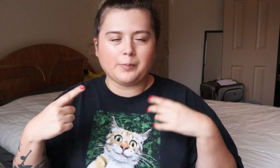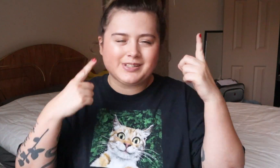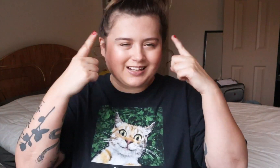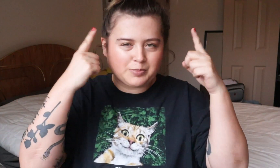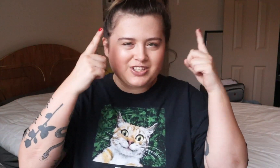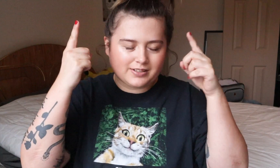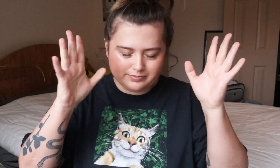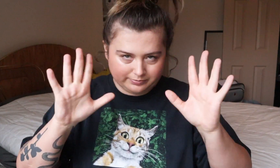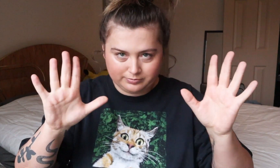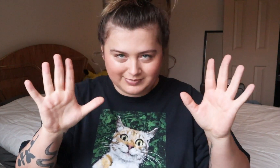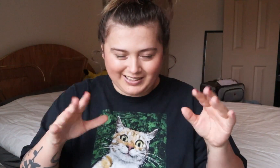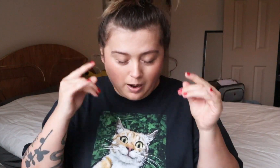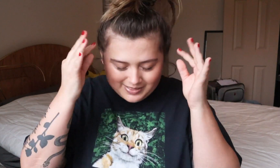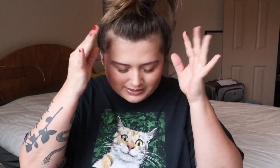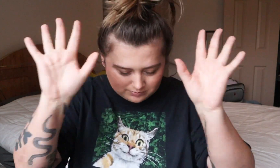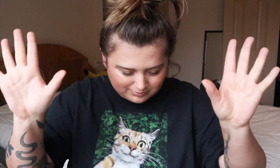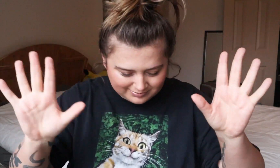I'm just thinking out loud here.